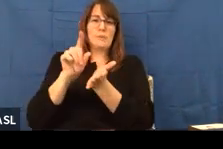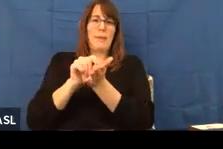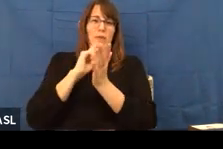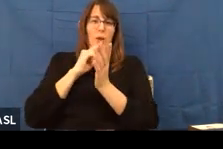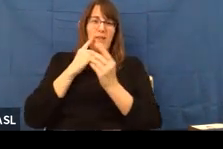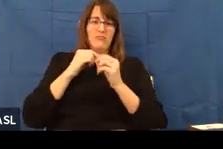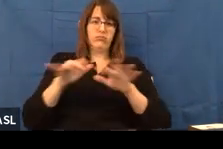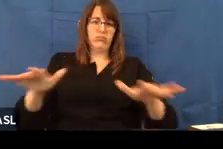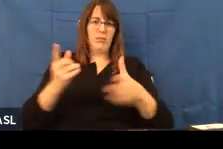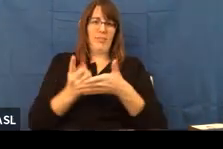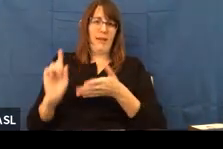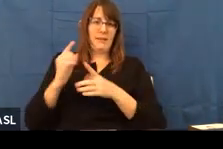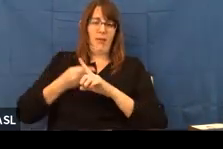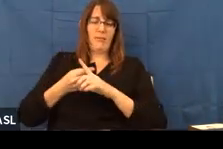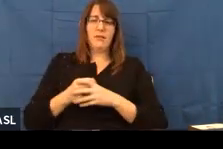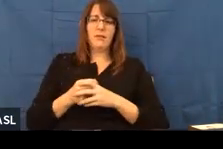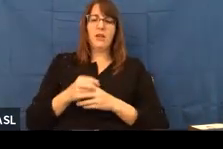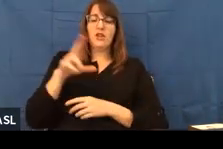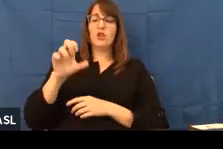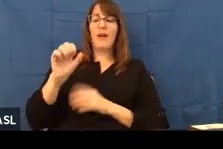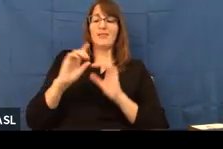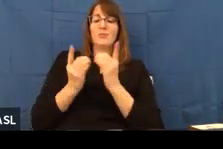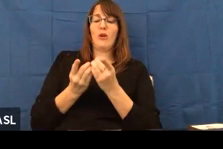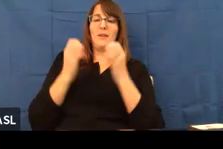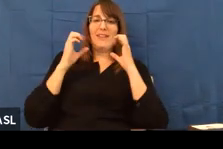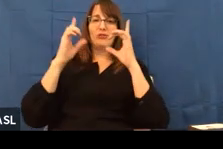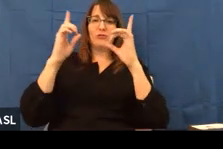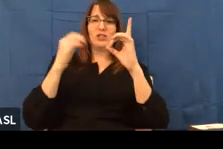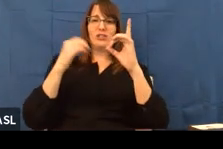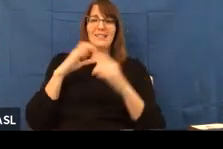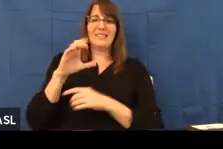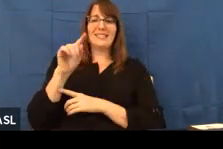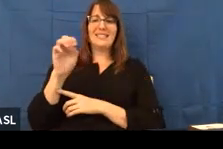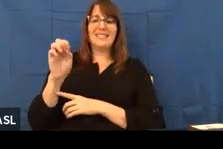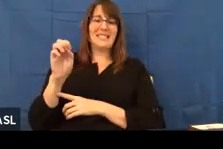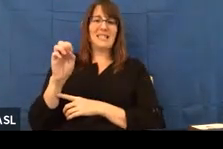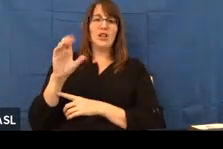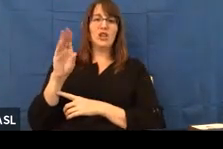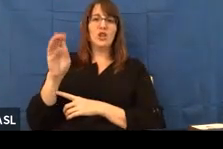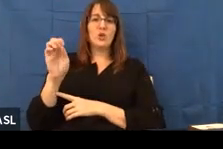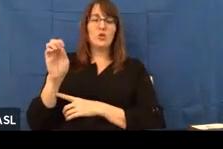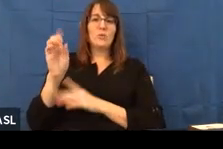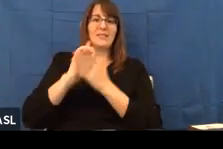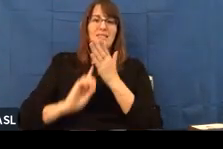Allison Frenzel : The US Department of Education has a CTE mission CubeSat design challenge with a 25 whoa just disappeared.